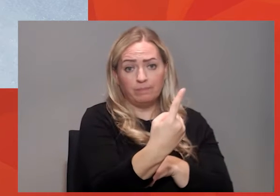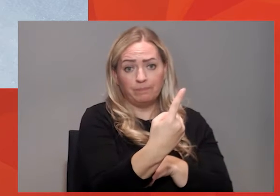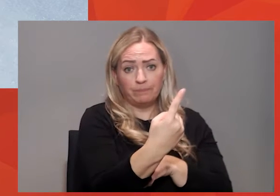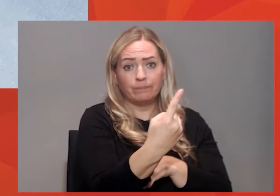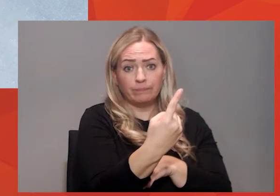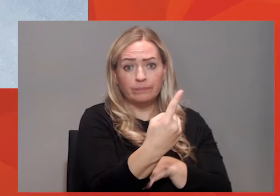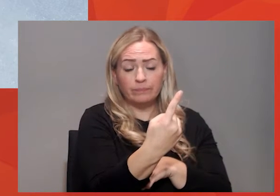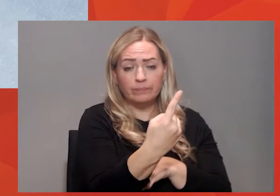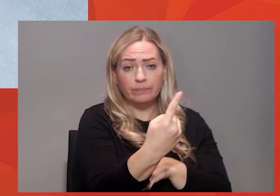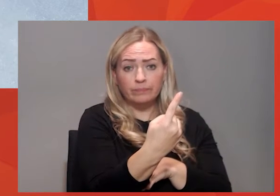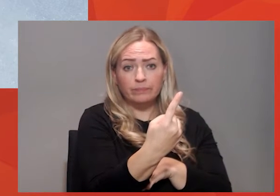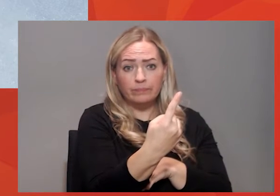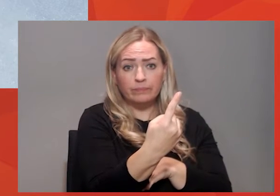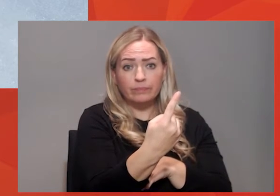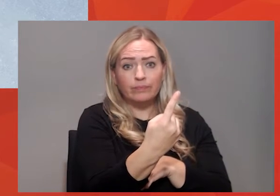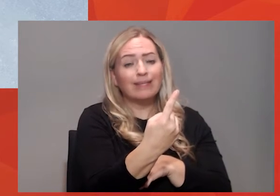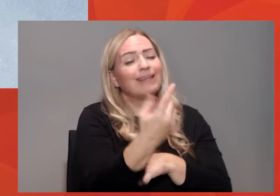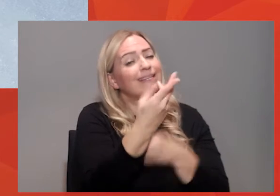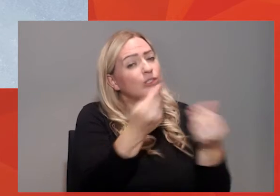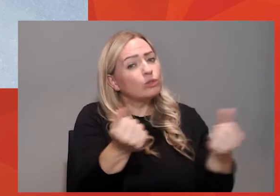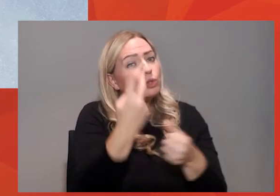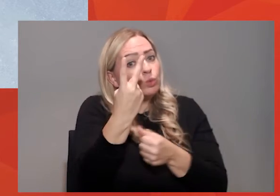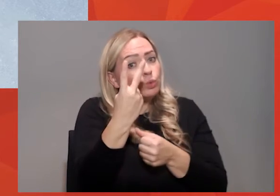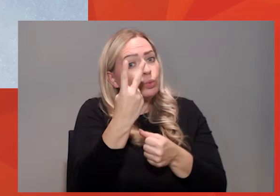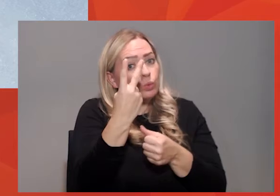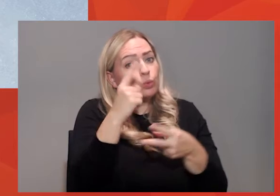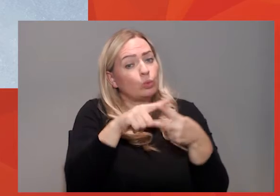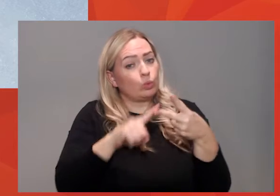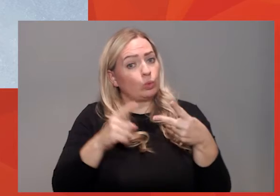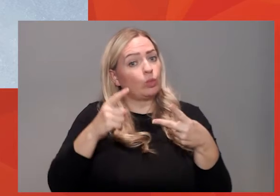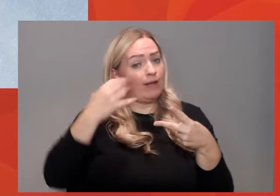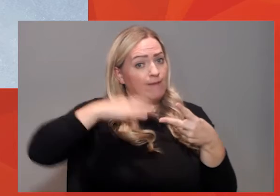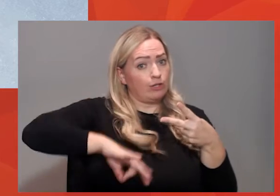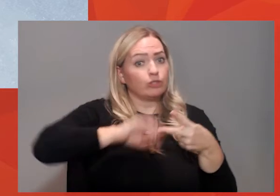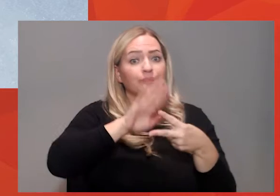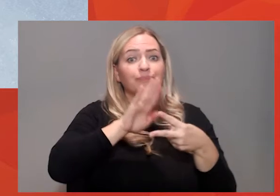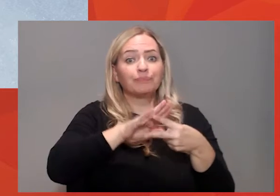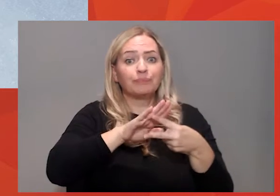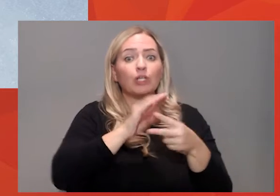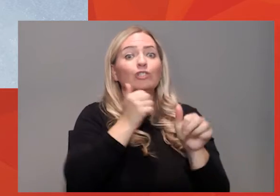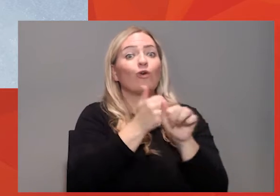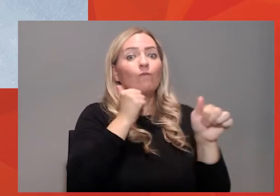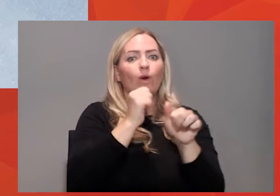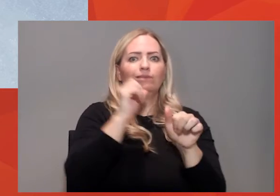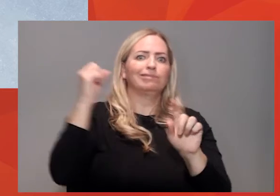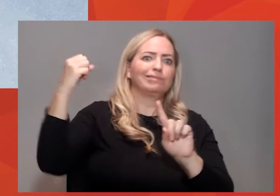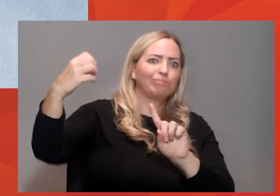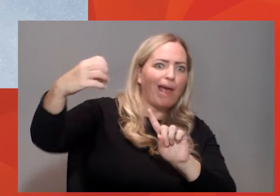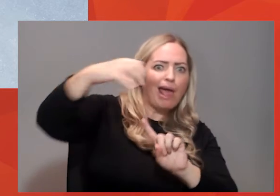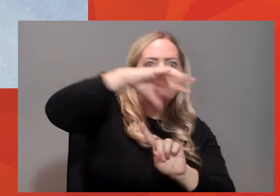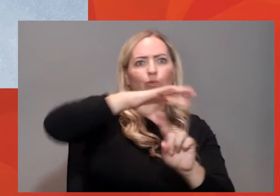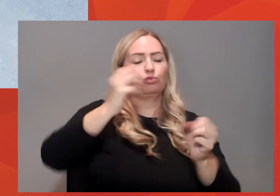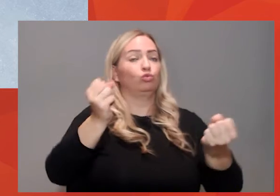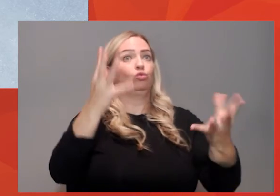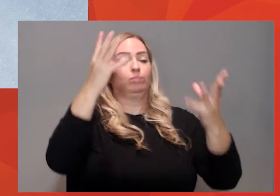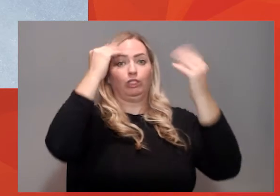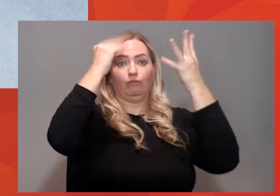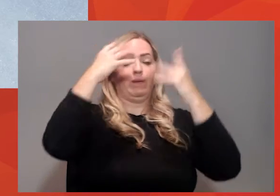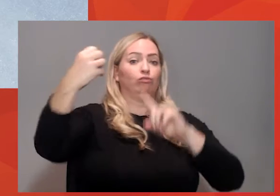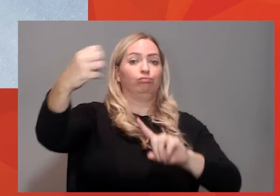and, this solution has two advantages: first one was to avoiding spamming with tons of information.